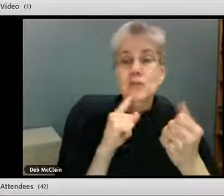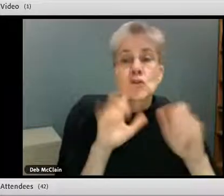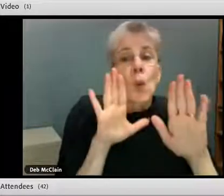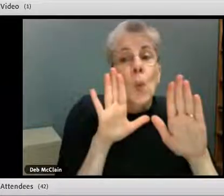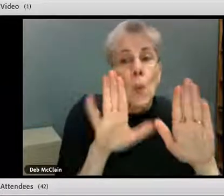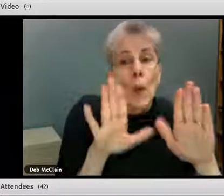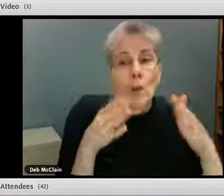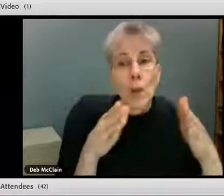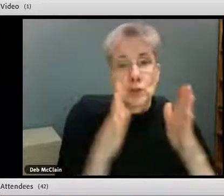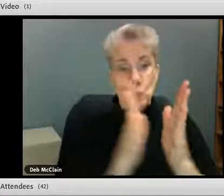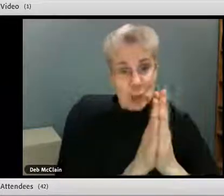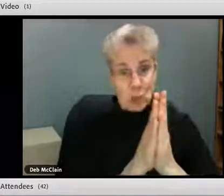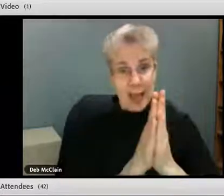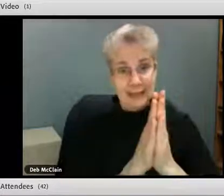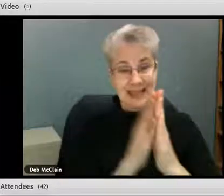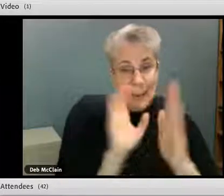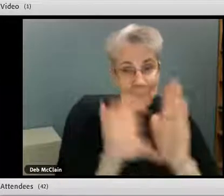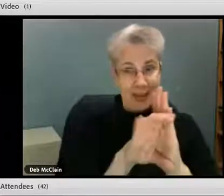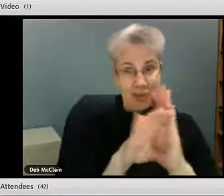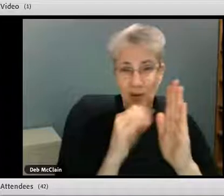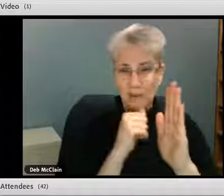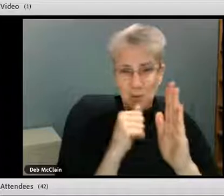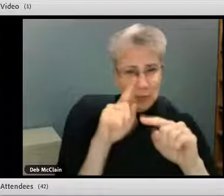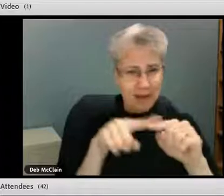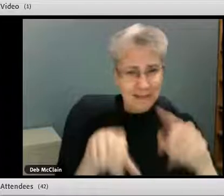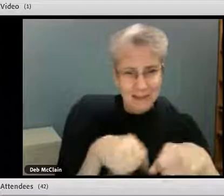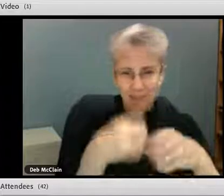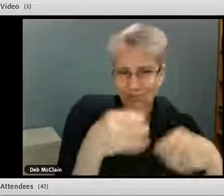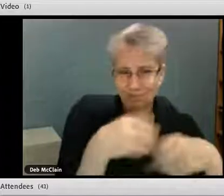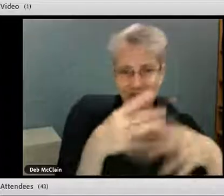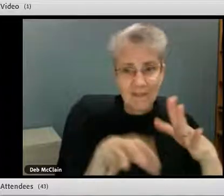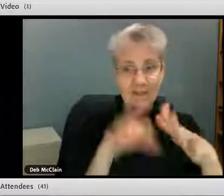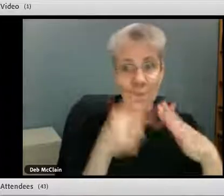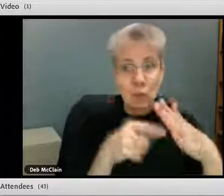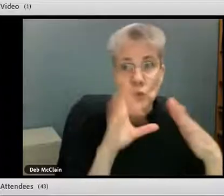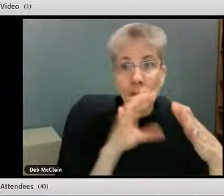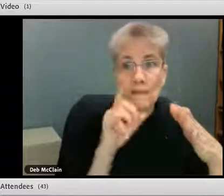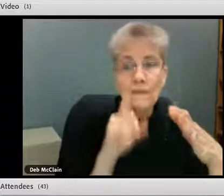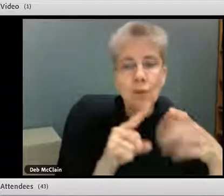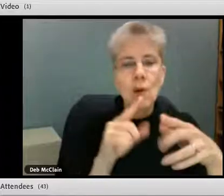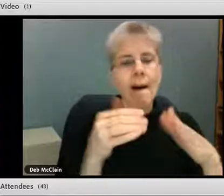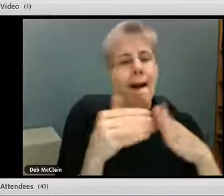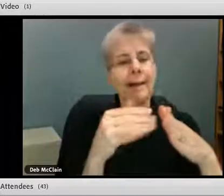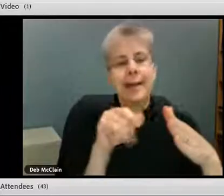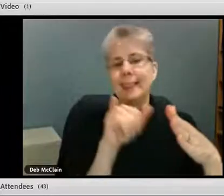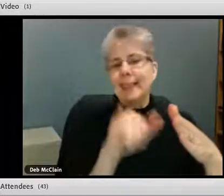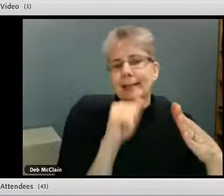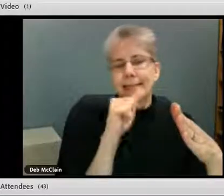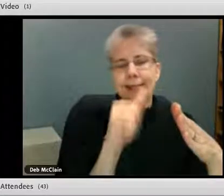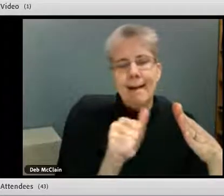if you are not finding the image that you're looking for. Now again, this is not like, "I have to have this flyer done in an hour.